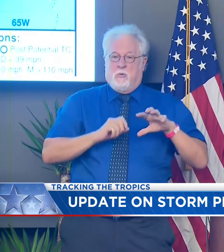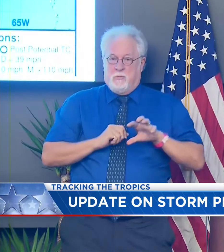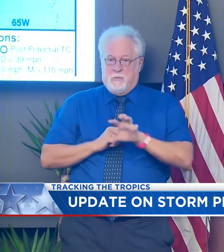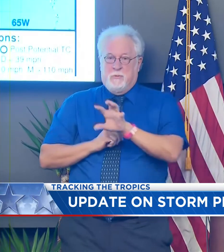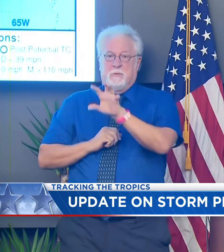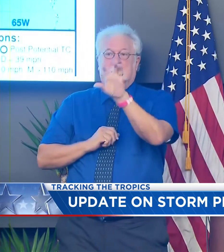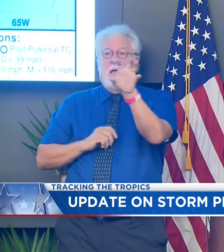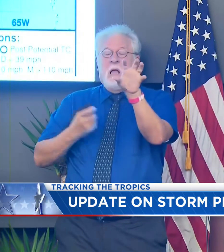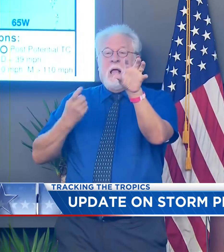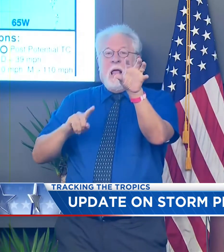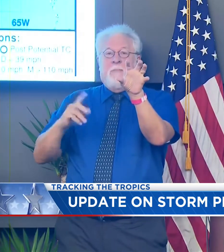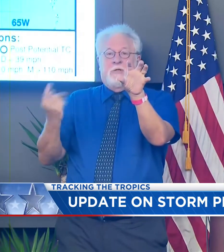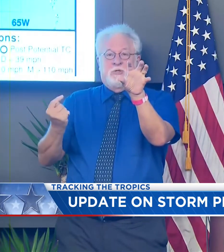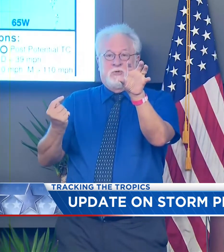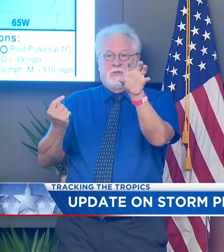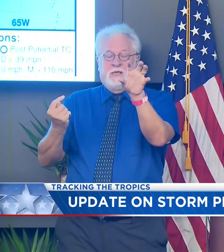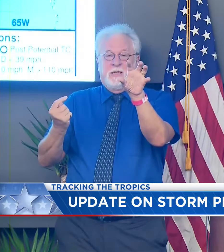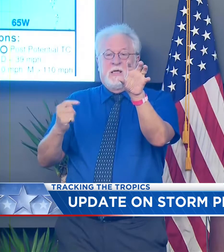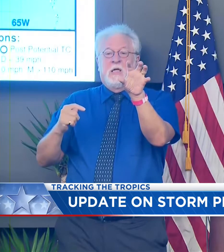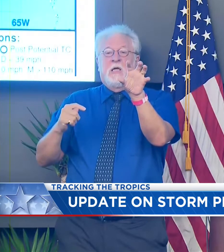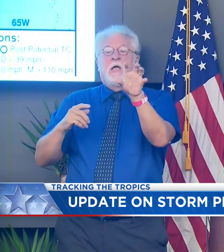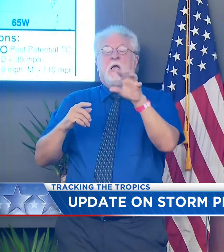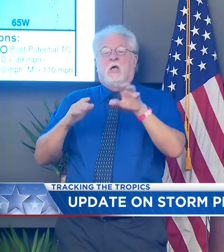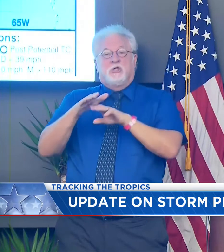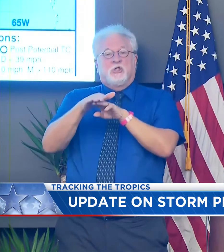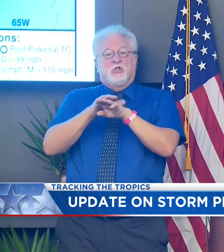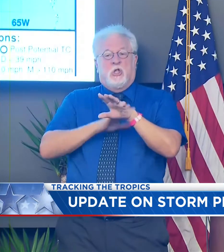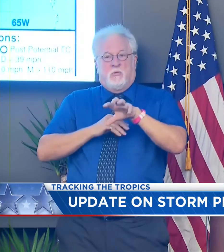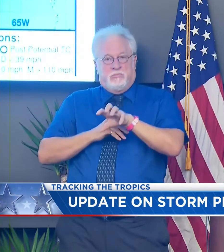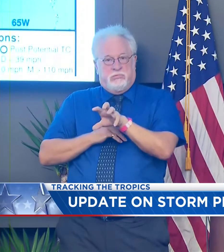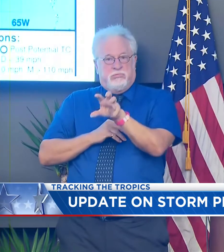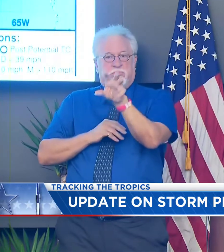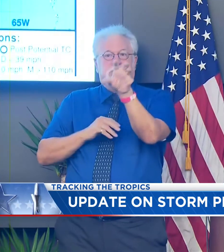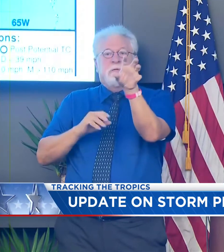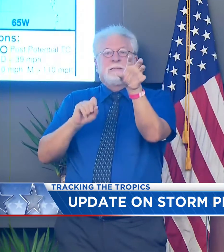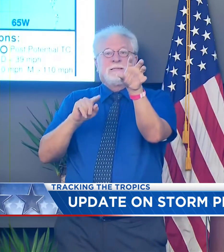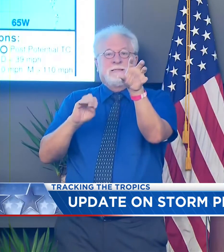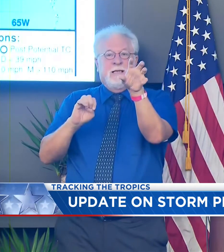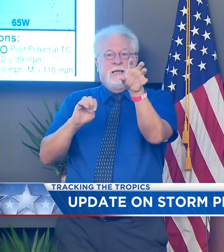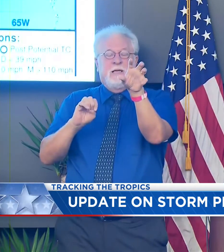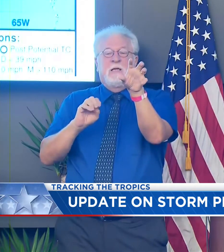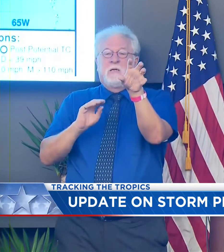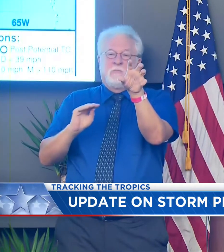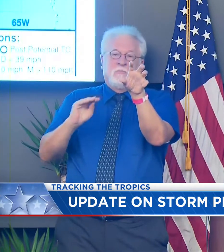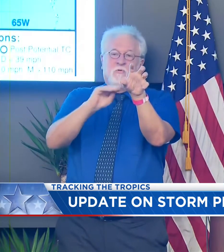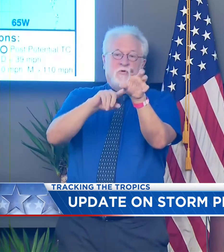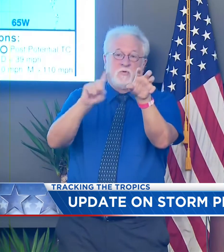WEATHER EVENT. SO THAT WINDOW WITH MARCO MOVING OUT OF THE AREA WILL START TO